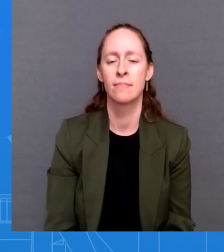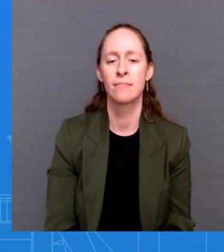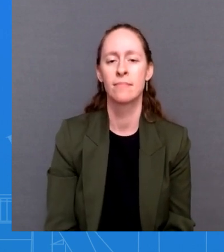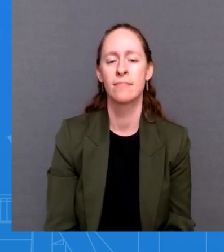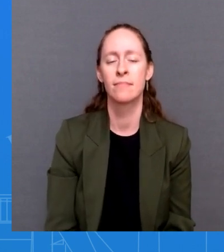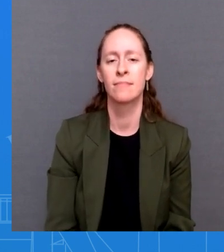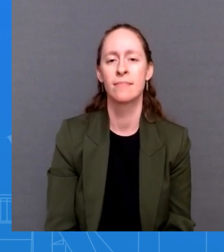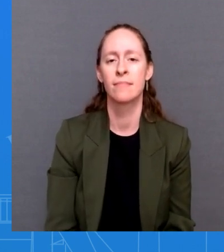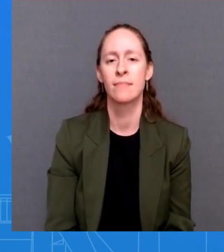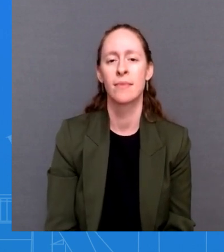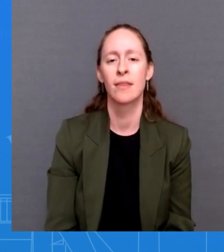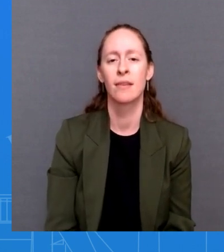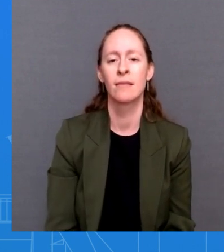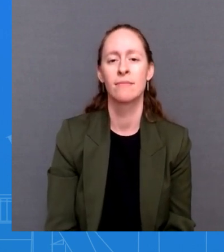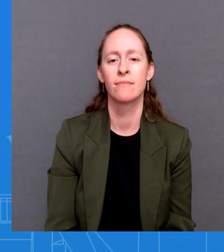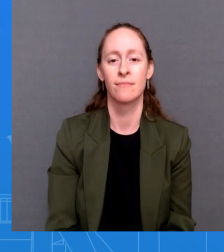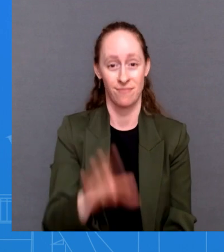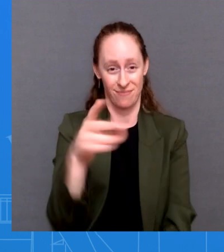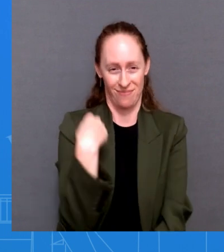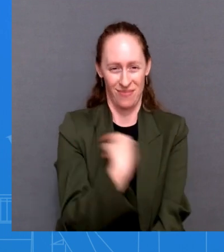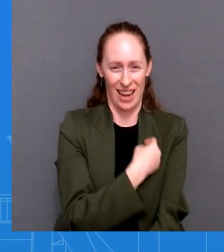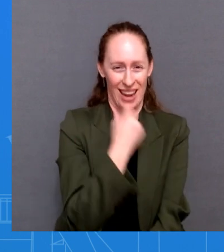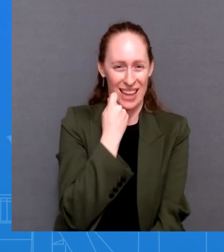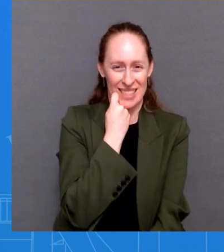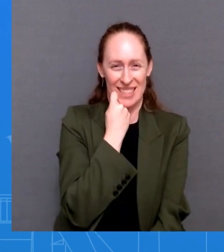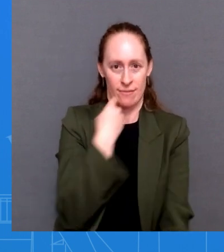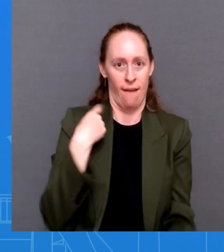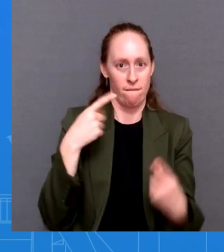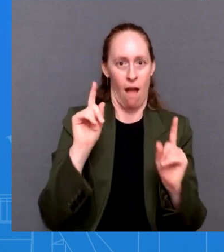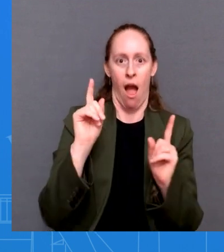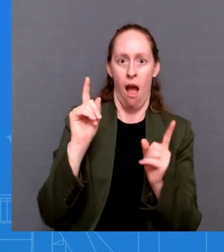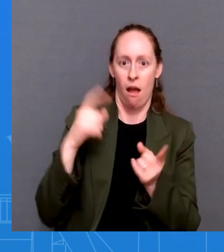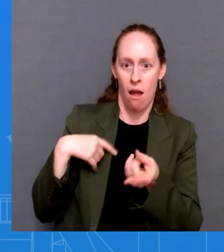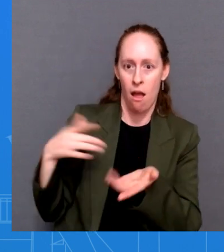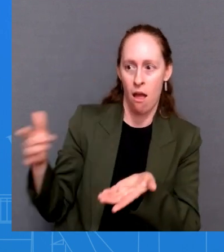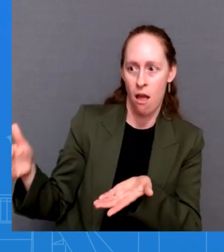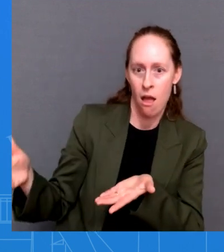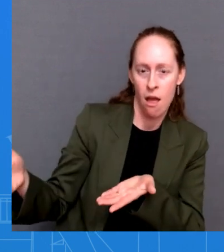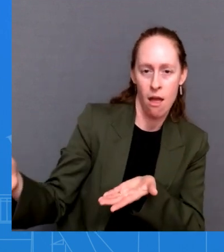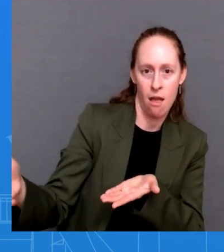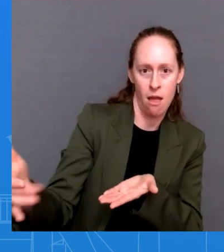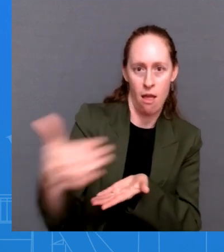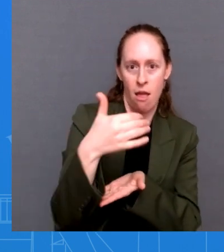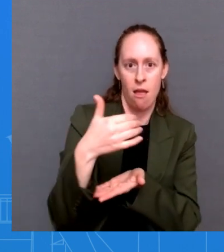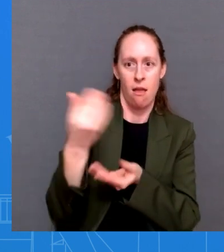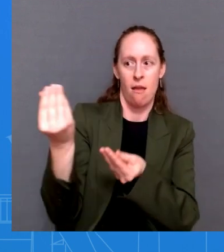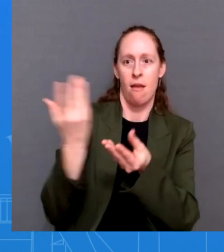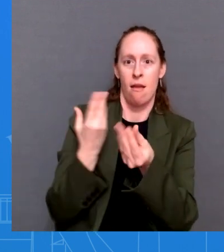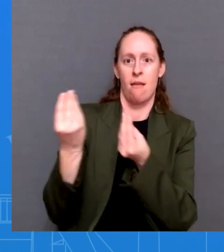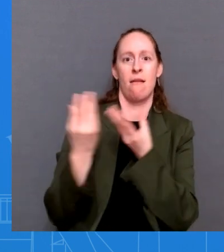And and the second shots, we have some jurisdictions that have been more vigorous in terms of getting those second shots out.